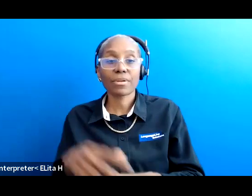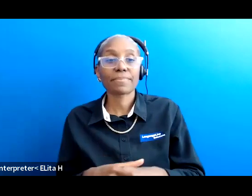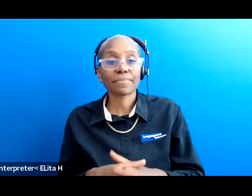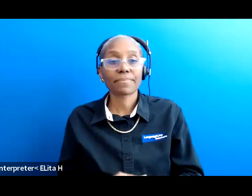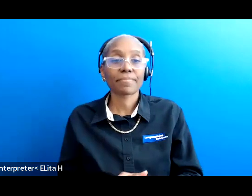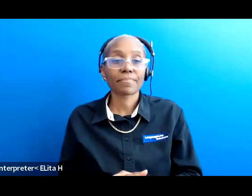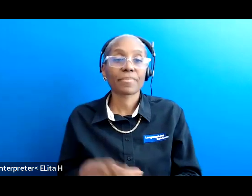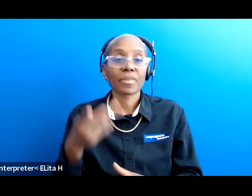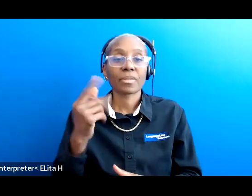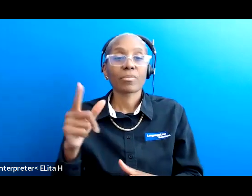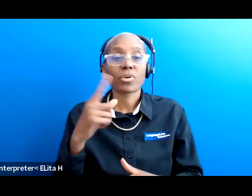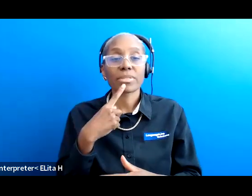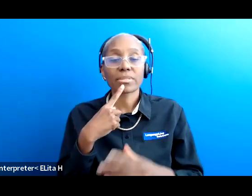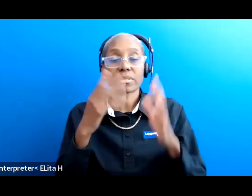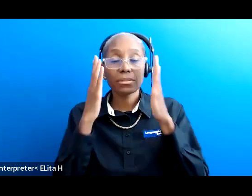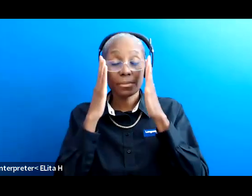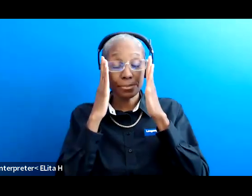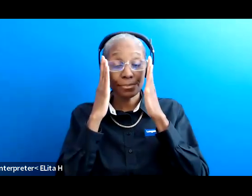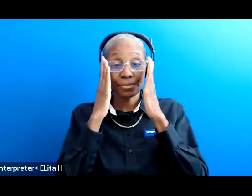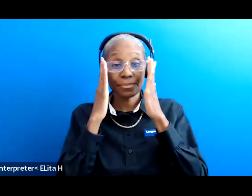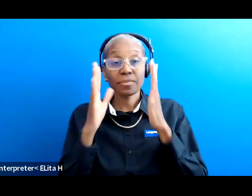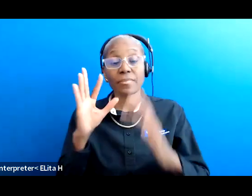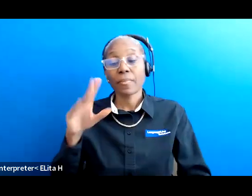Paul also says those phantom pain nerves are efferent